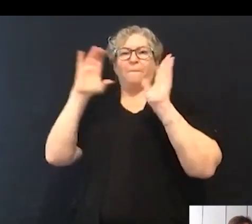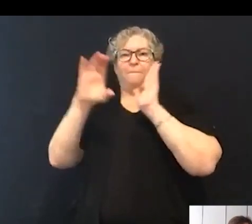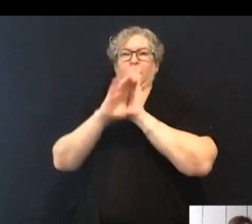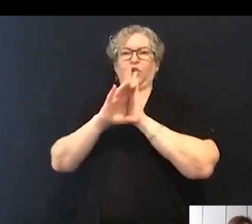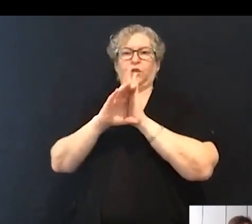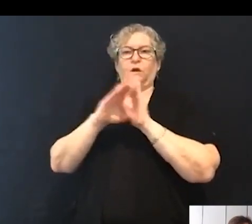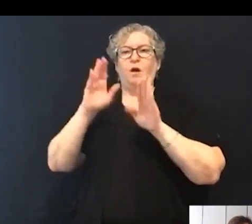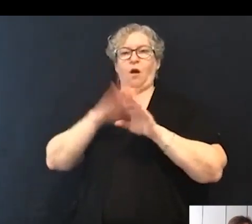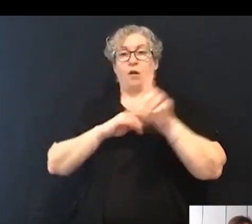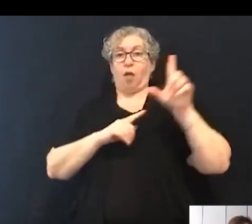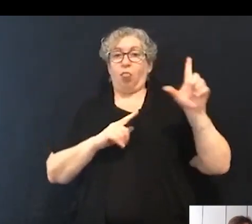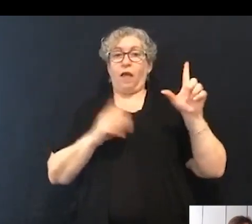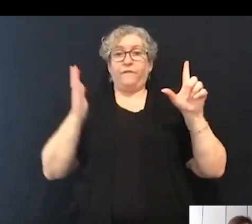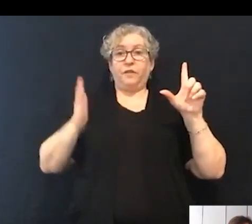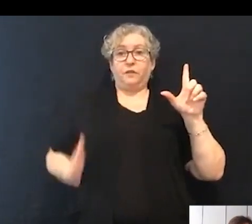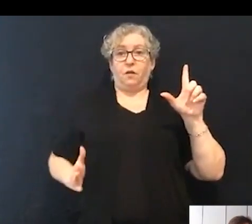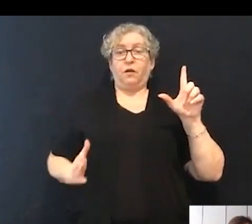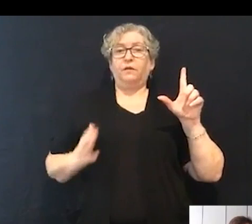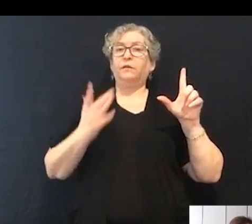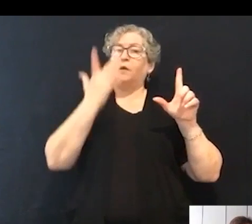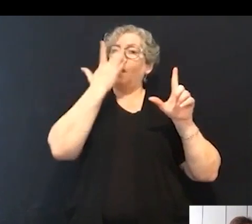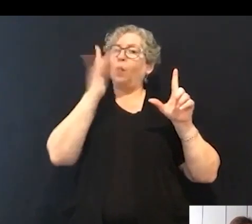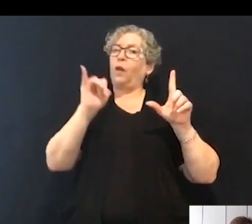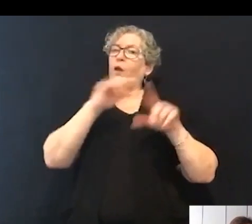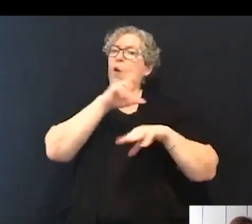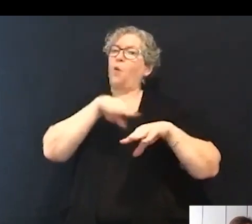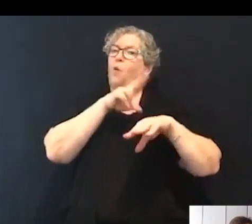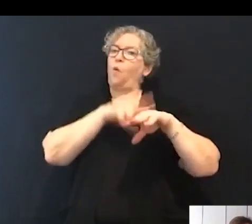On the left hand side is the normal control number